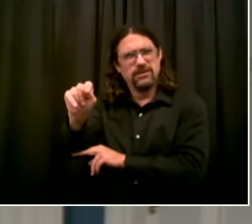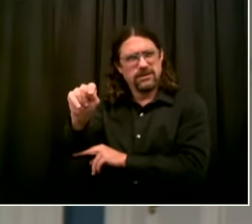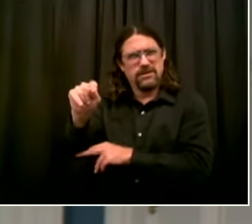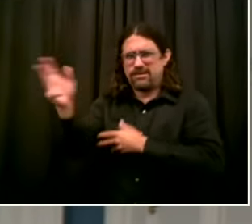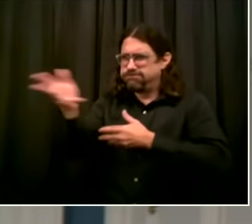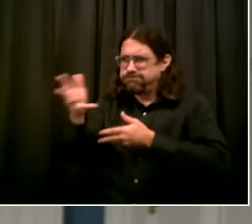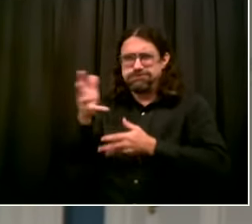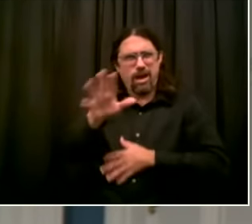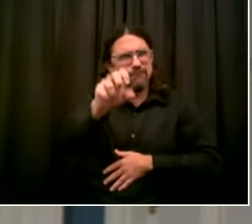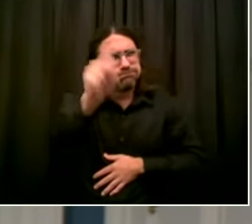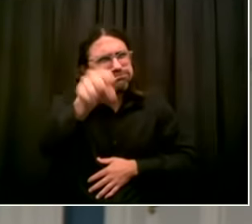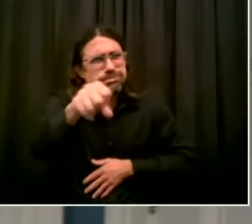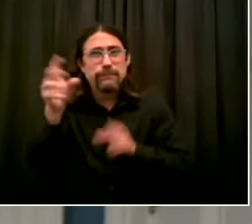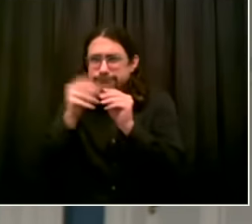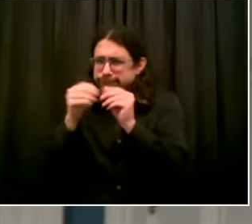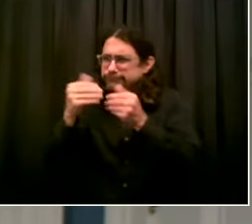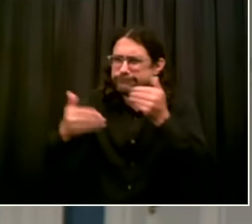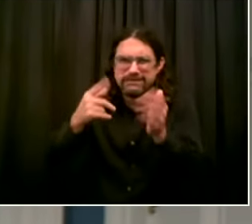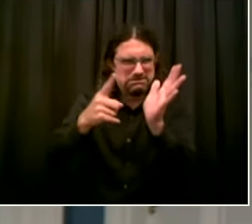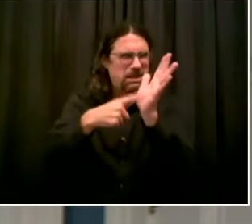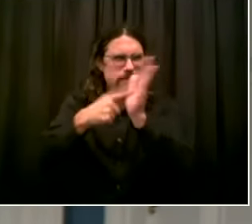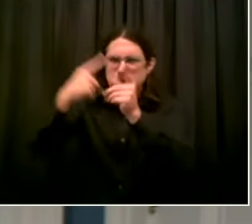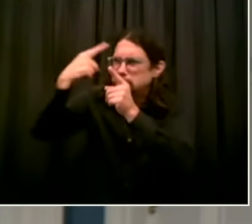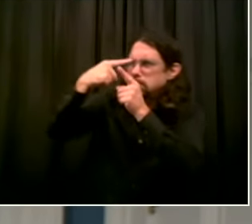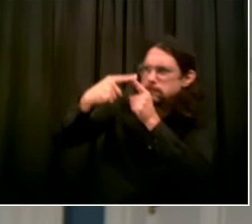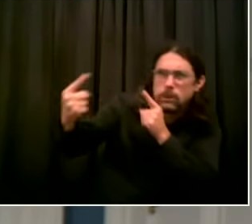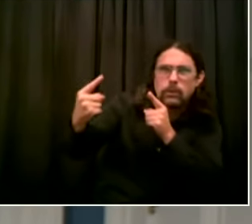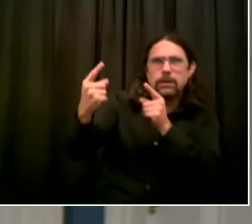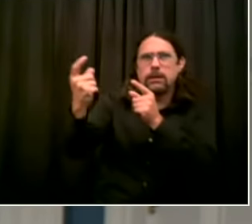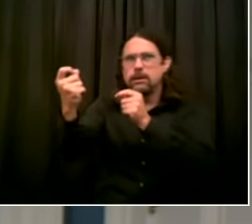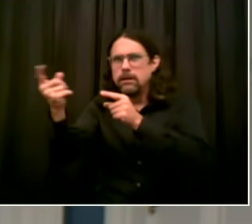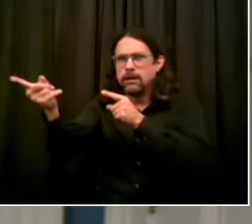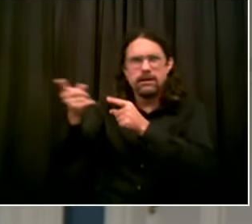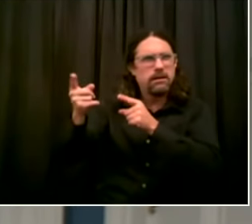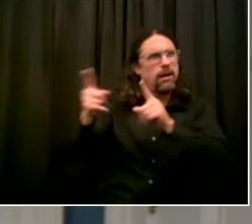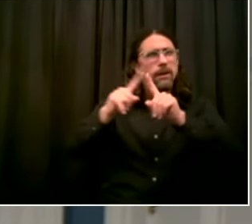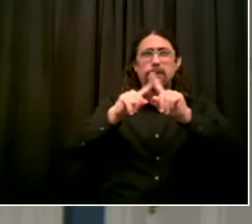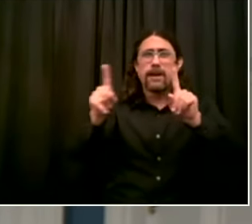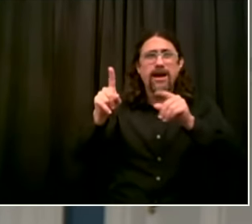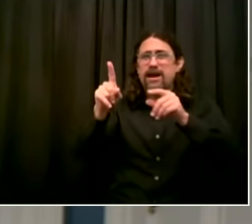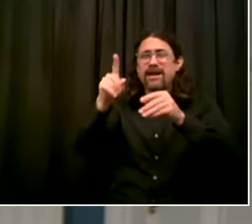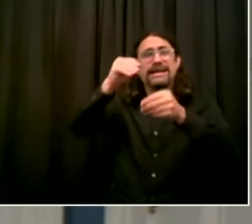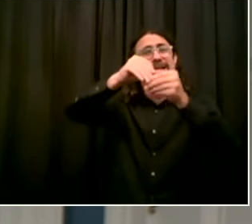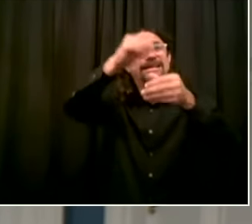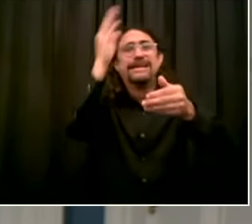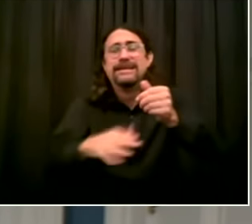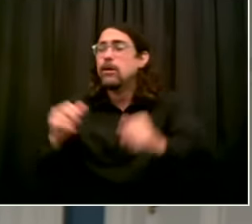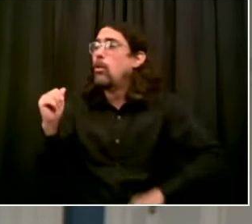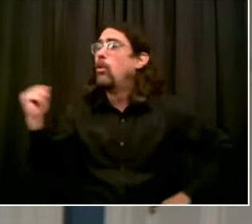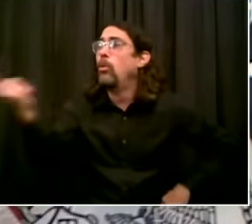I ONLY ADD THAT WE HAVE